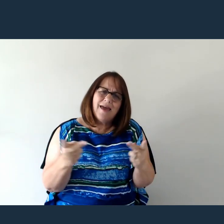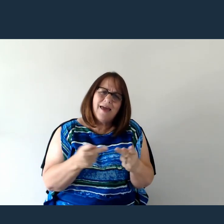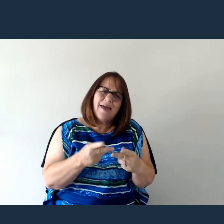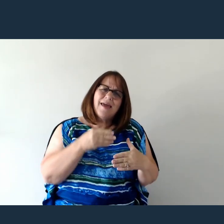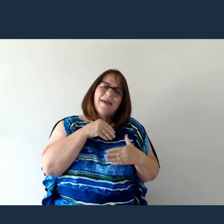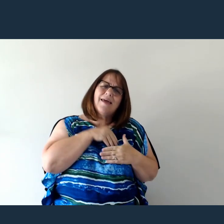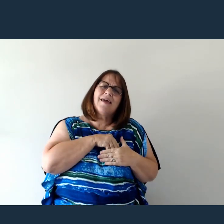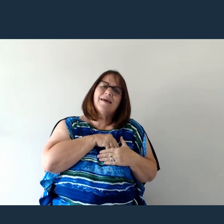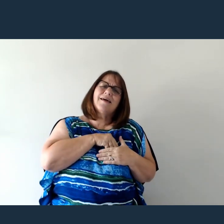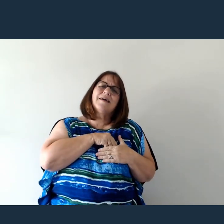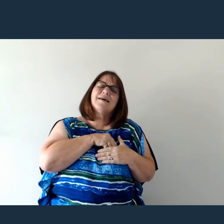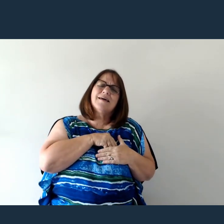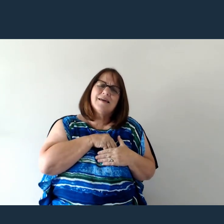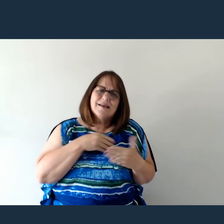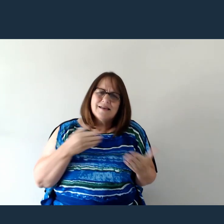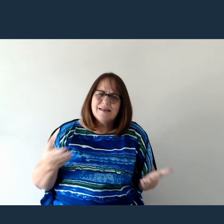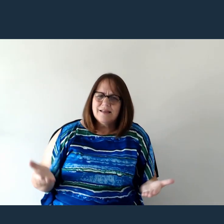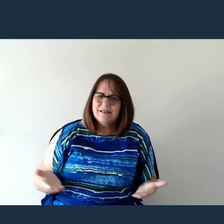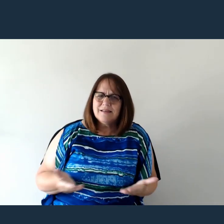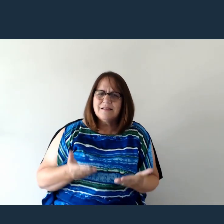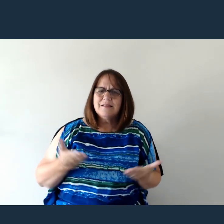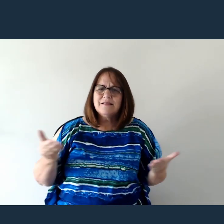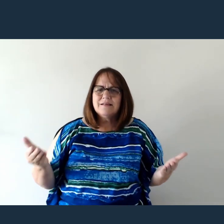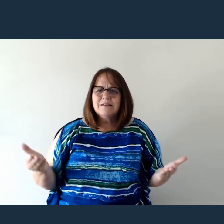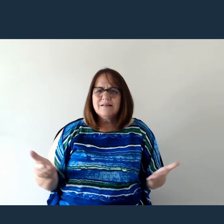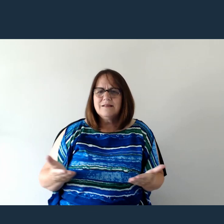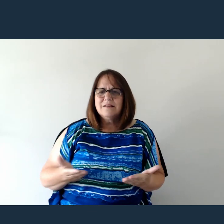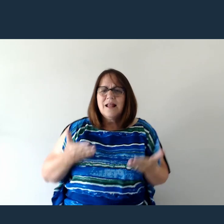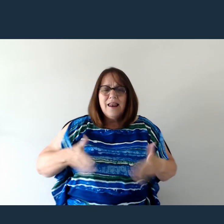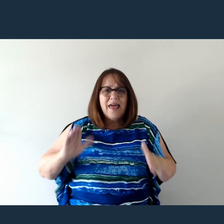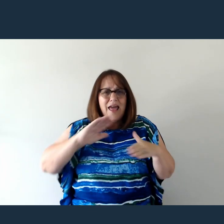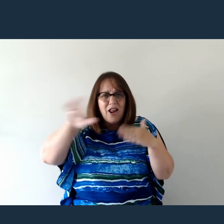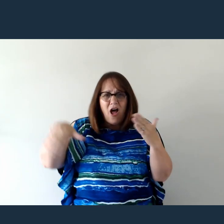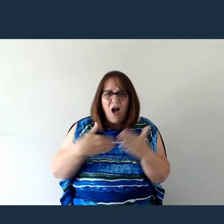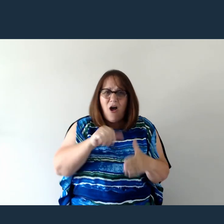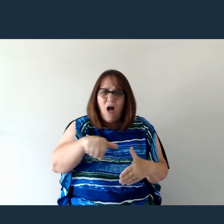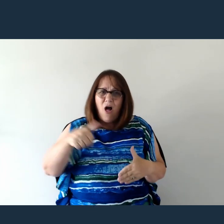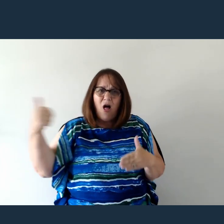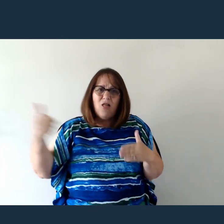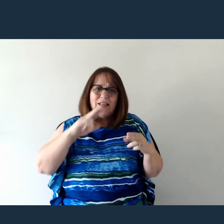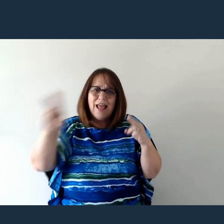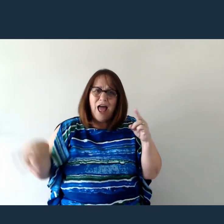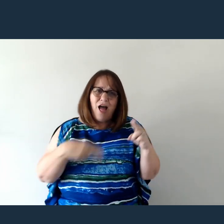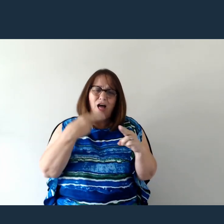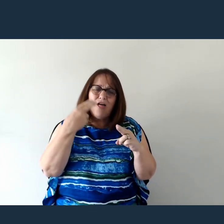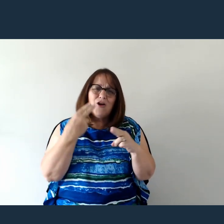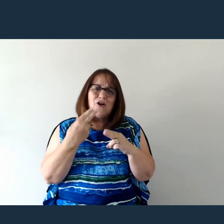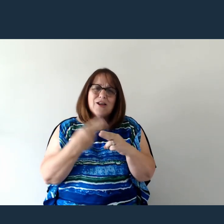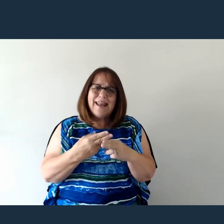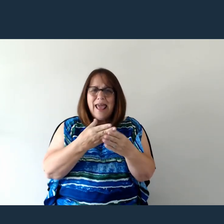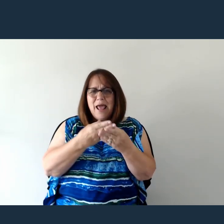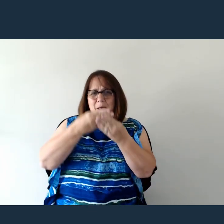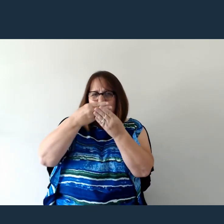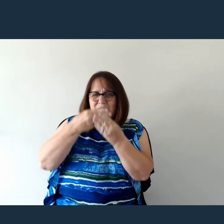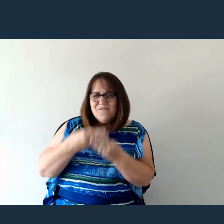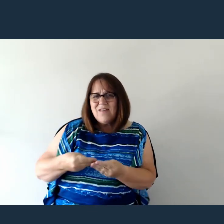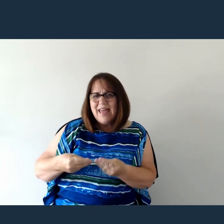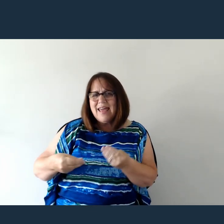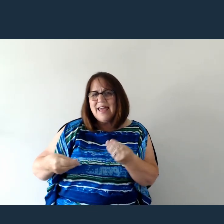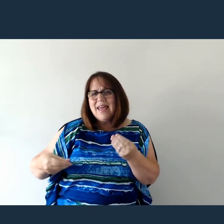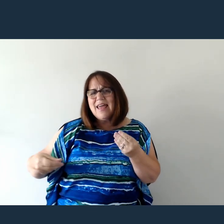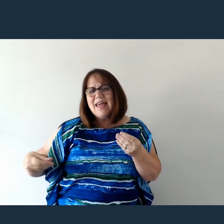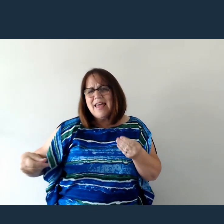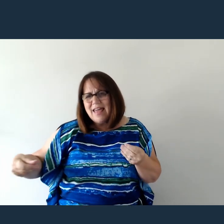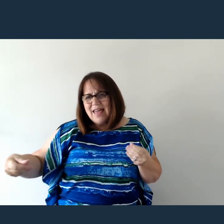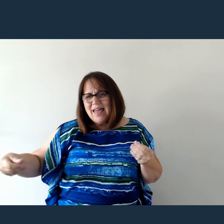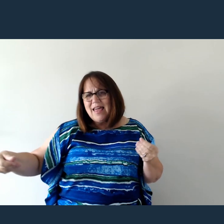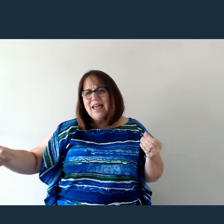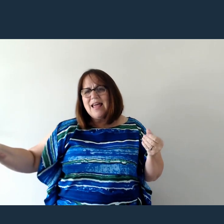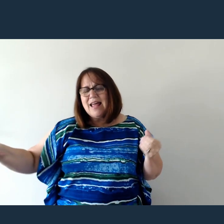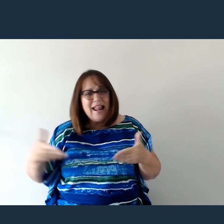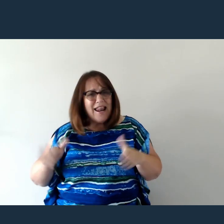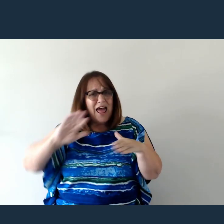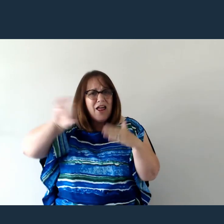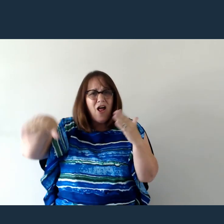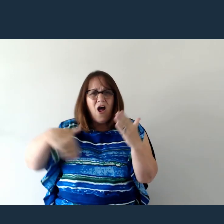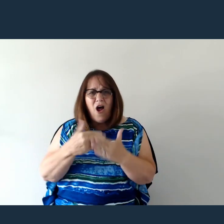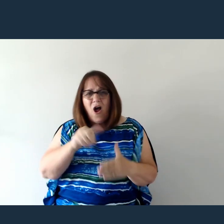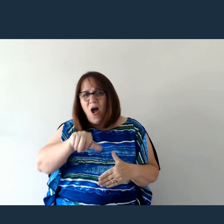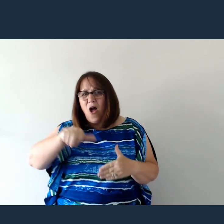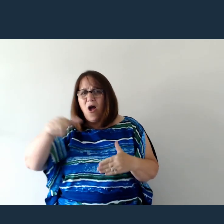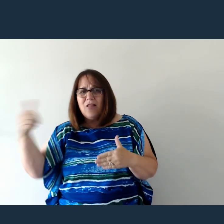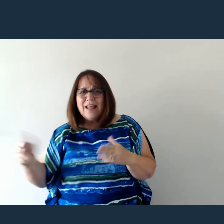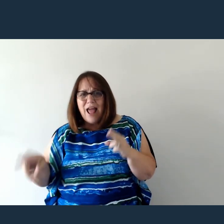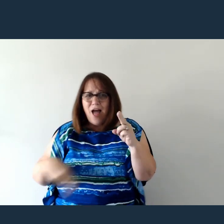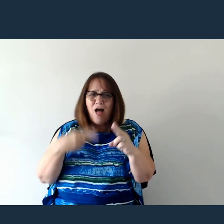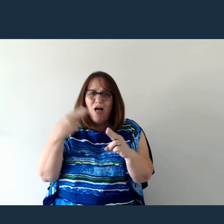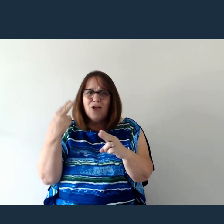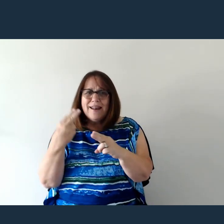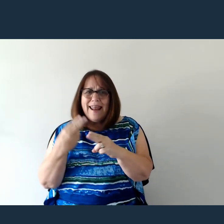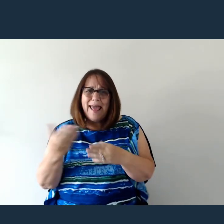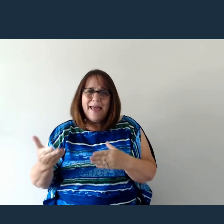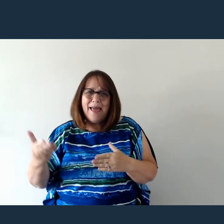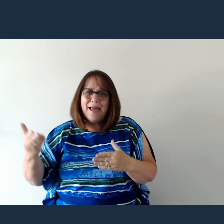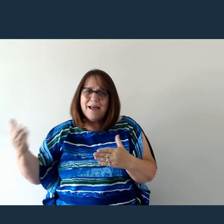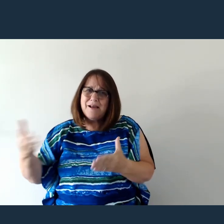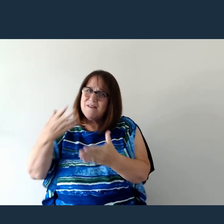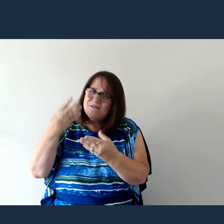Let all the other names fade away Let all the other names fade away